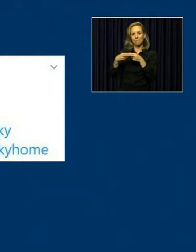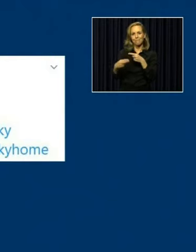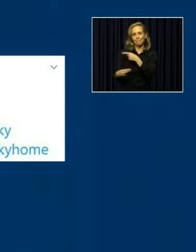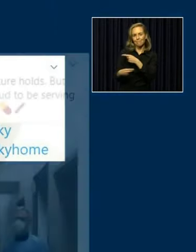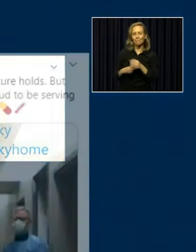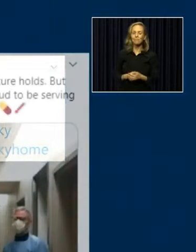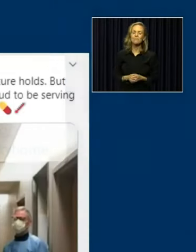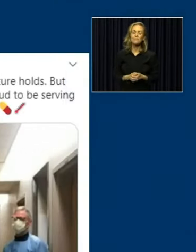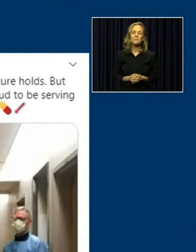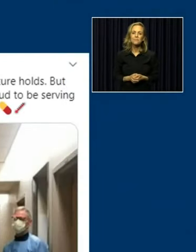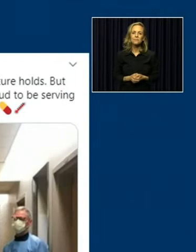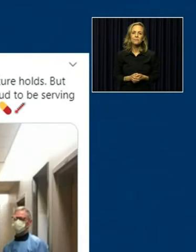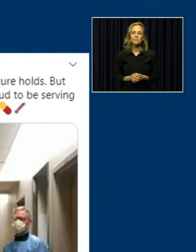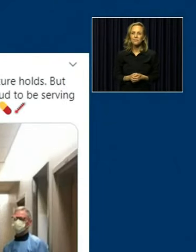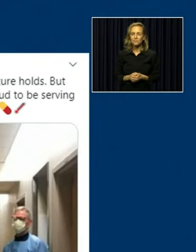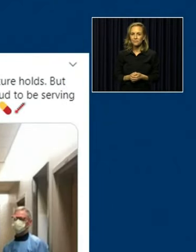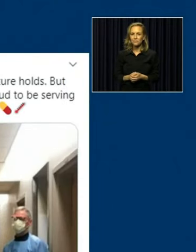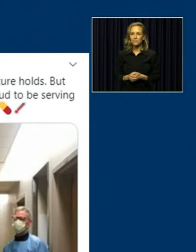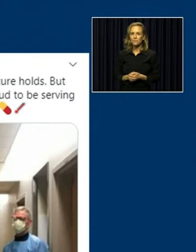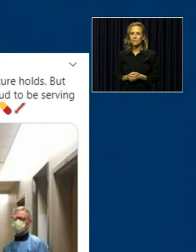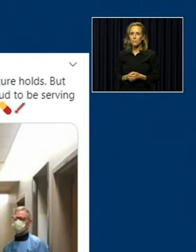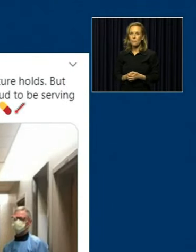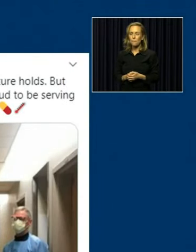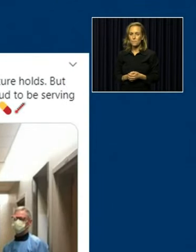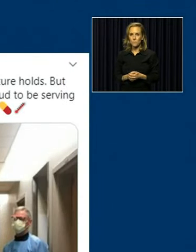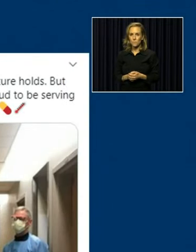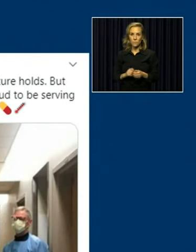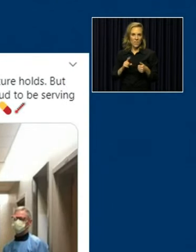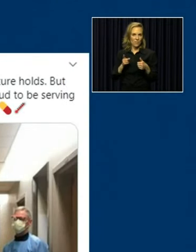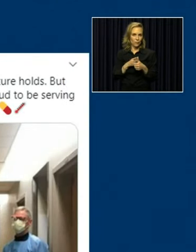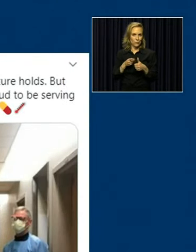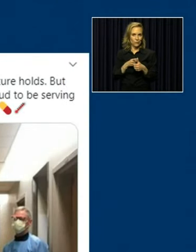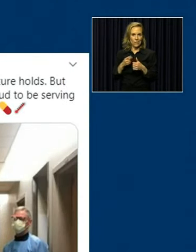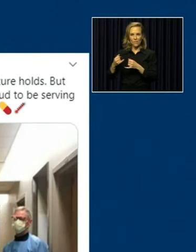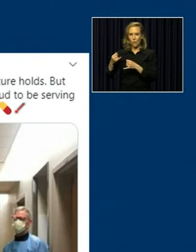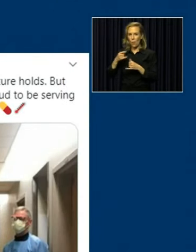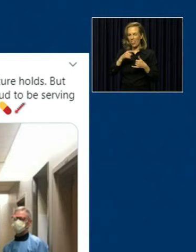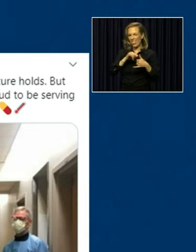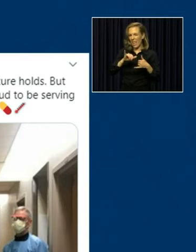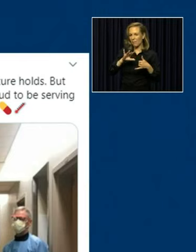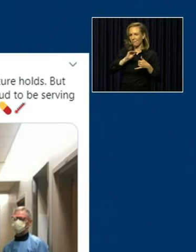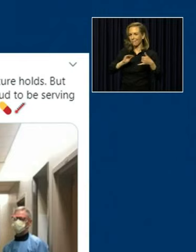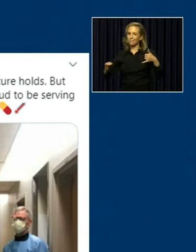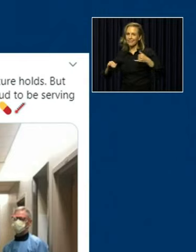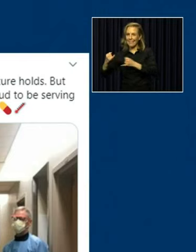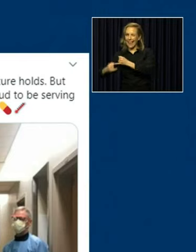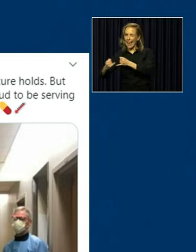GROCERY STORE AND THERE IS NOT TOILET PAPER OR DISINFECTS OR